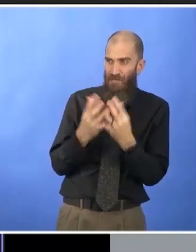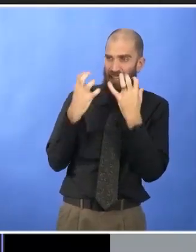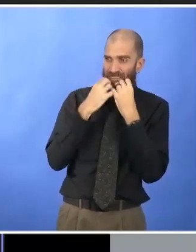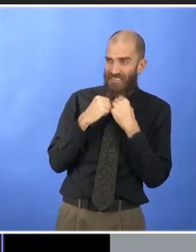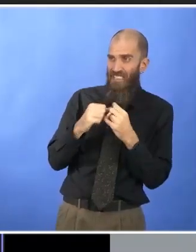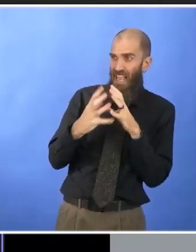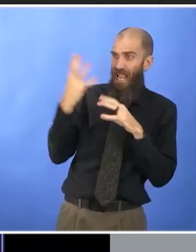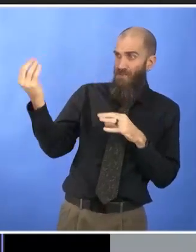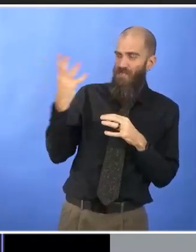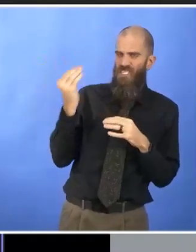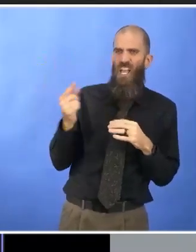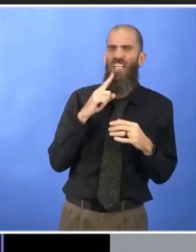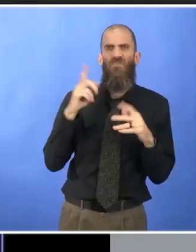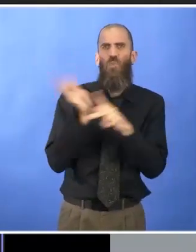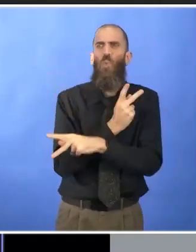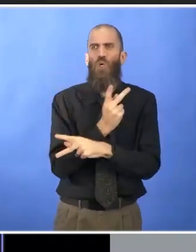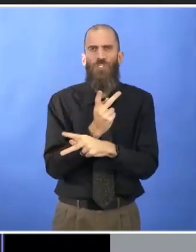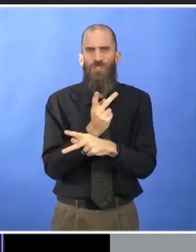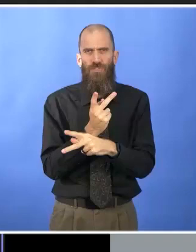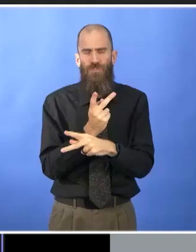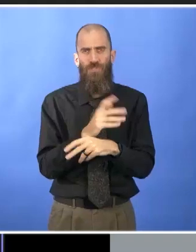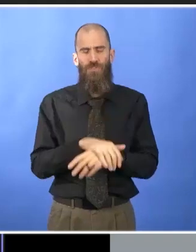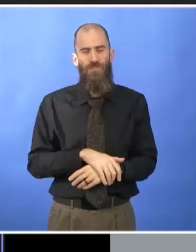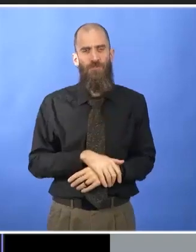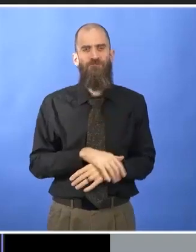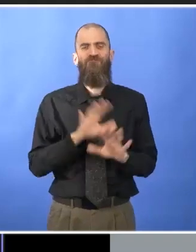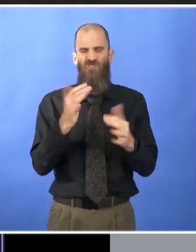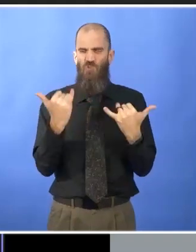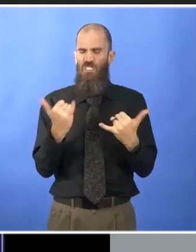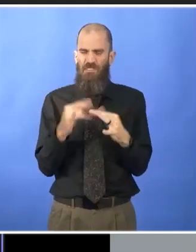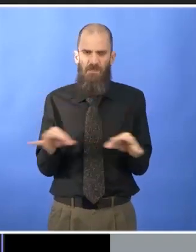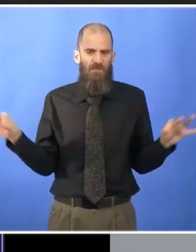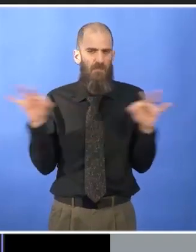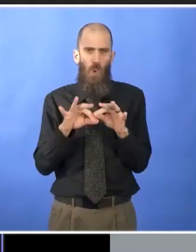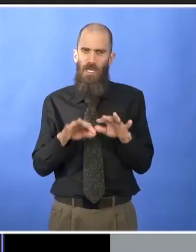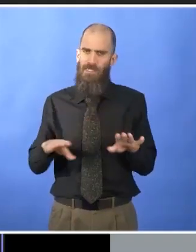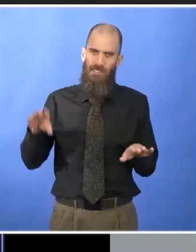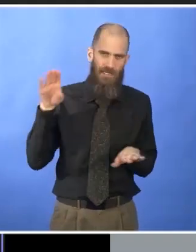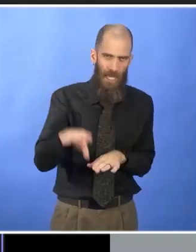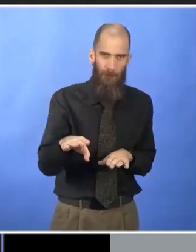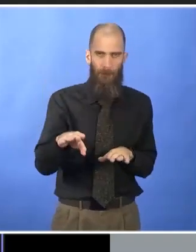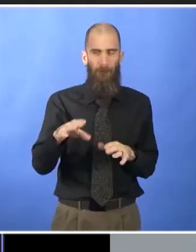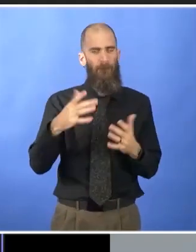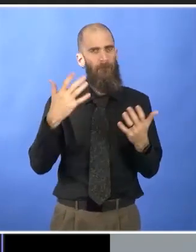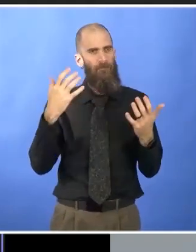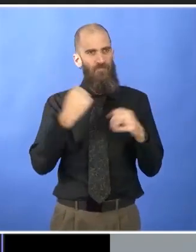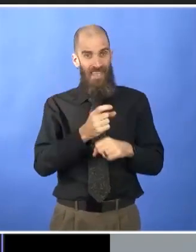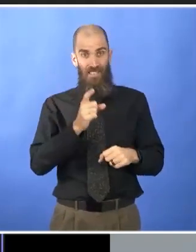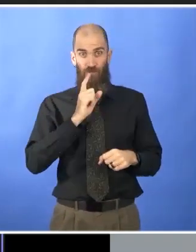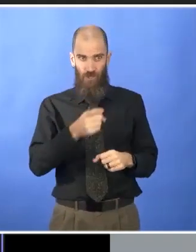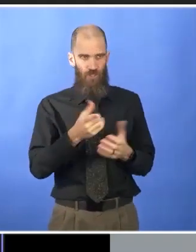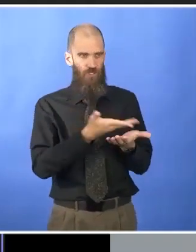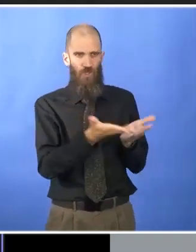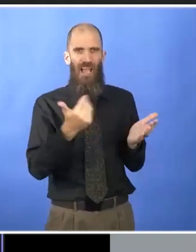TODAY, WE TAKE A CRITICAL STEP IN INSURING THESE INDIVIDUALS HAVE FUNDAMENTAL MEANS OF